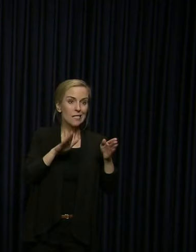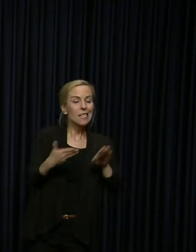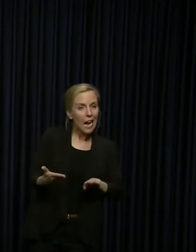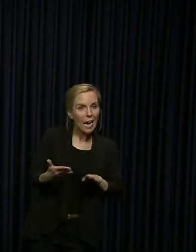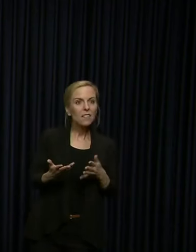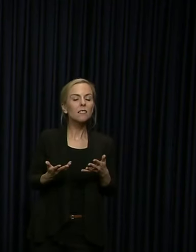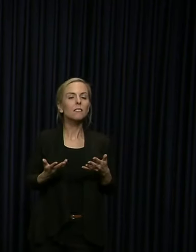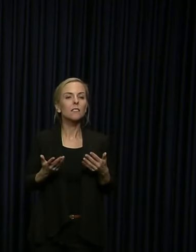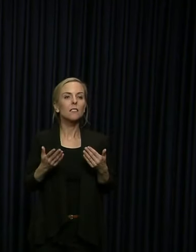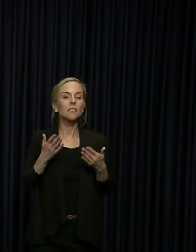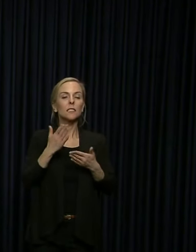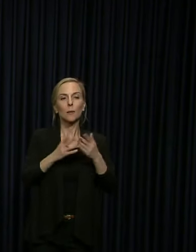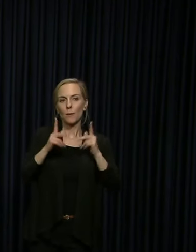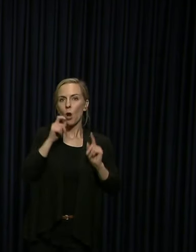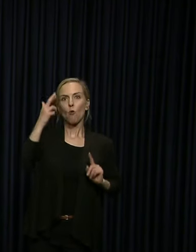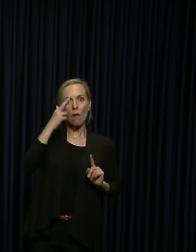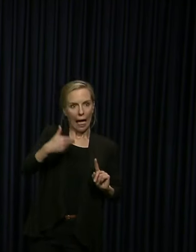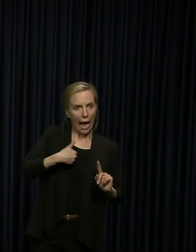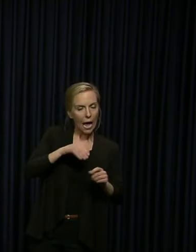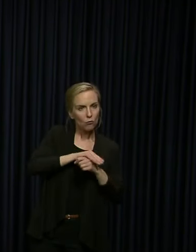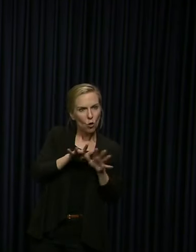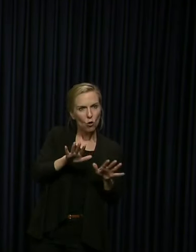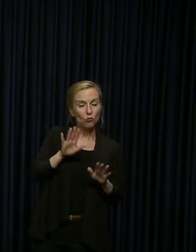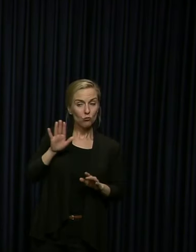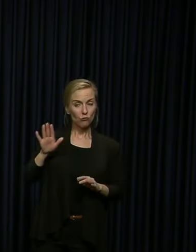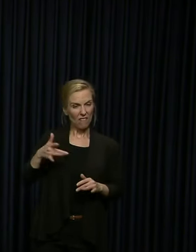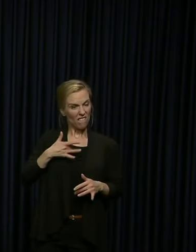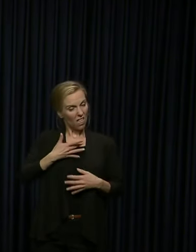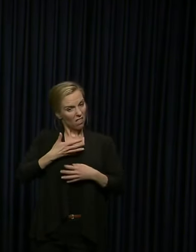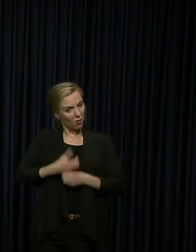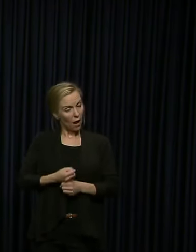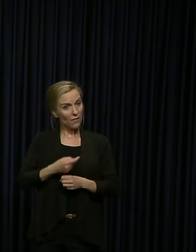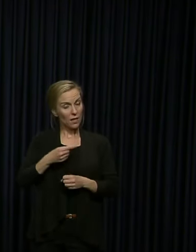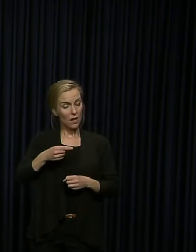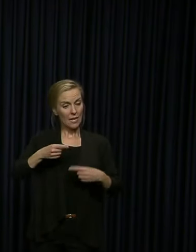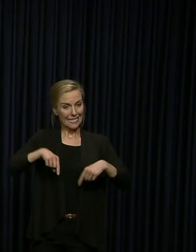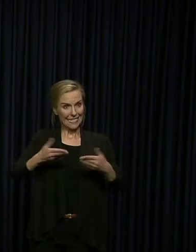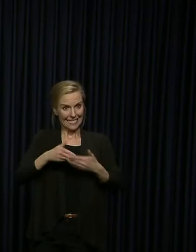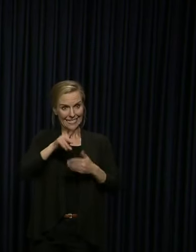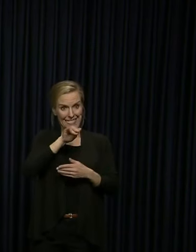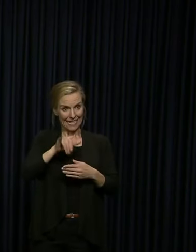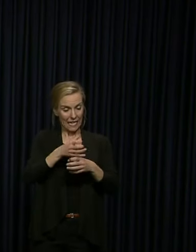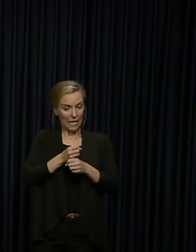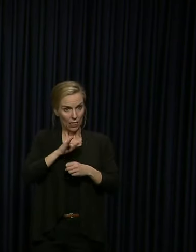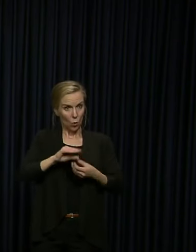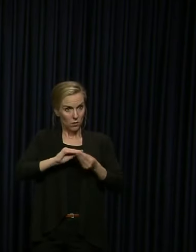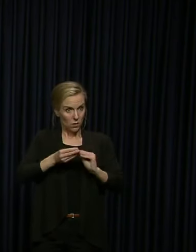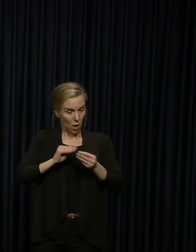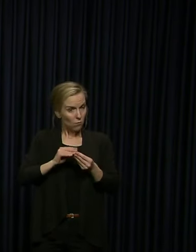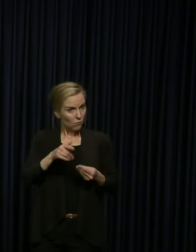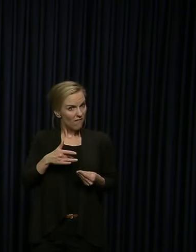NEVER EVEN NOTICE THAT THEY HAD IT AS THEY MOVE THROUGH IT. WE HAVE TRIED, AND WE ARE GOING